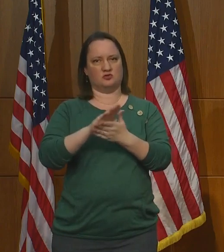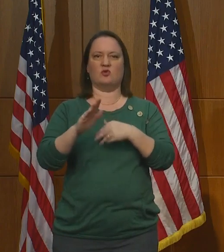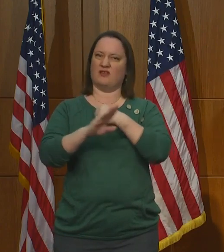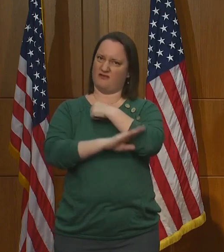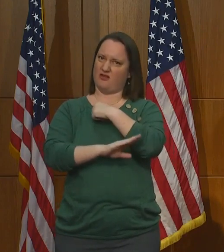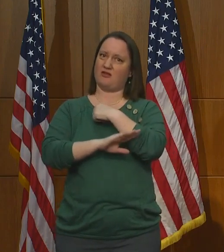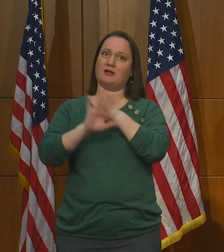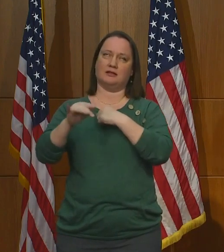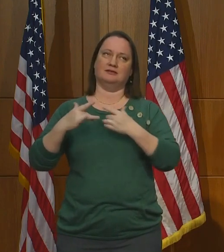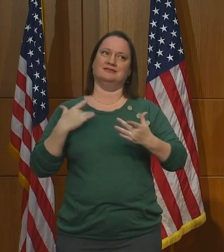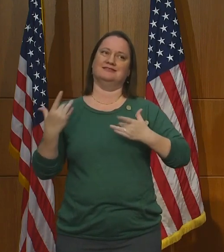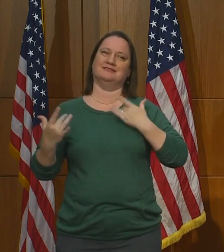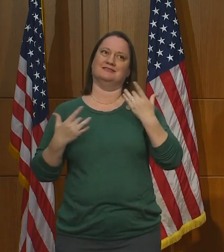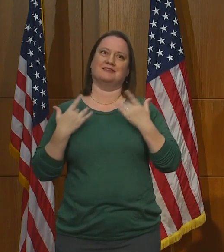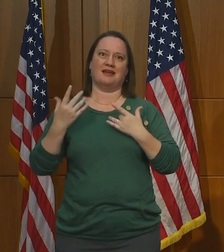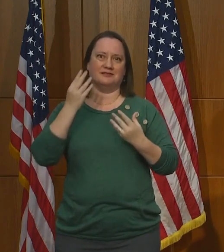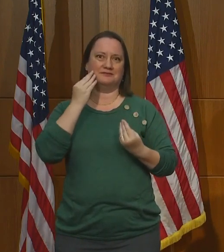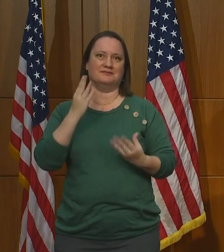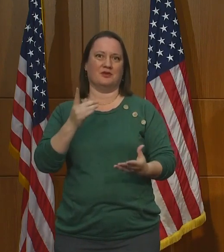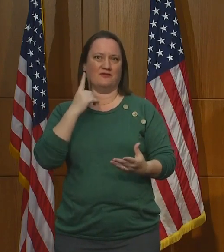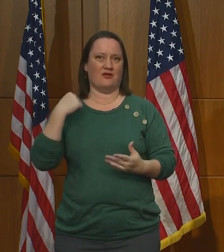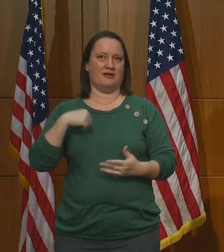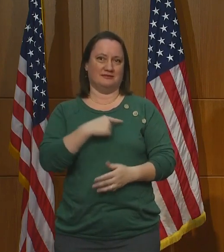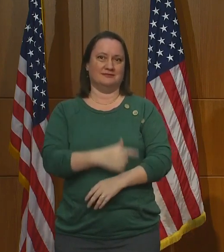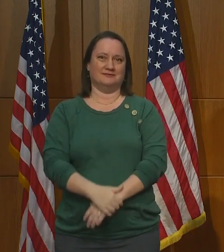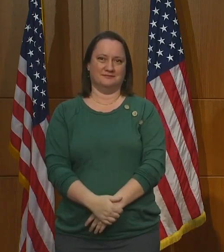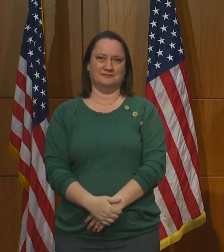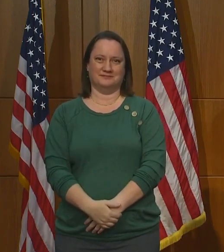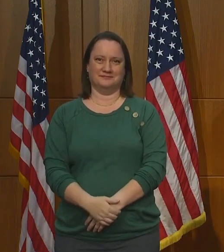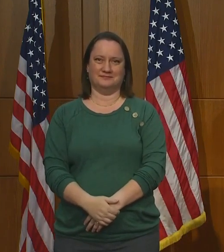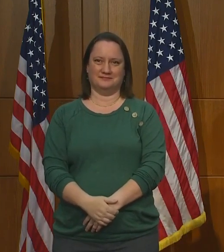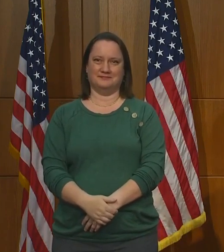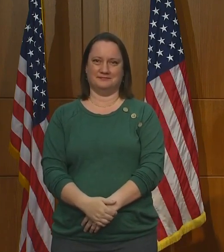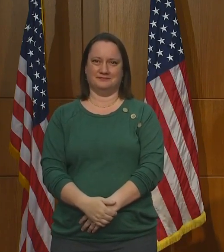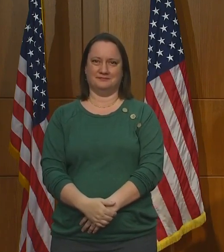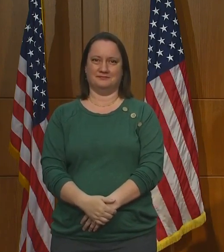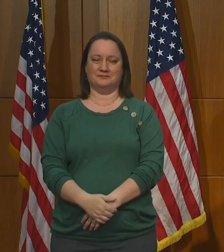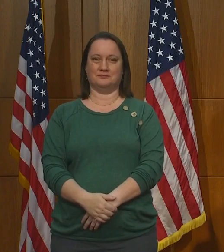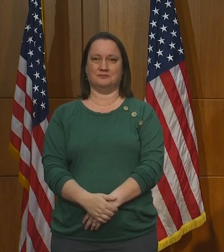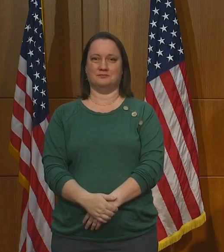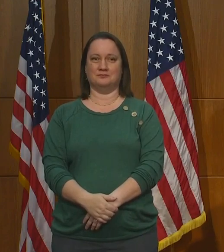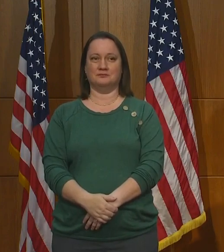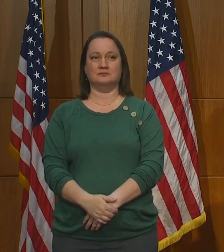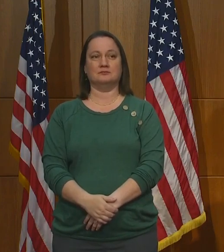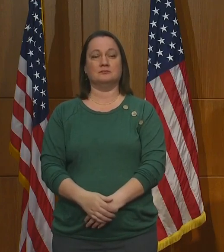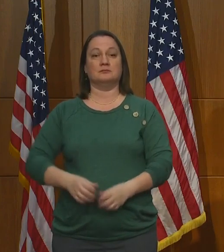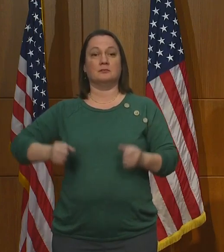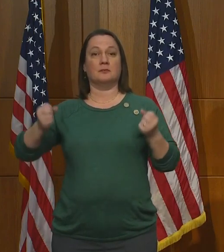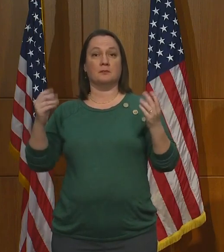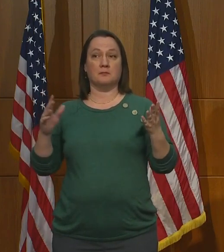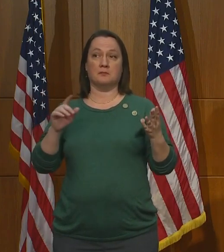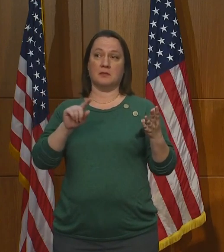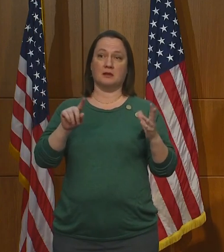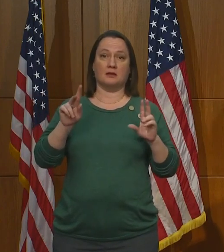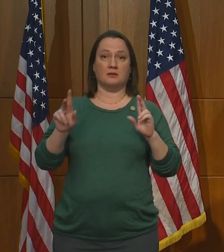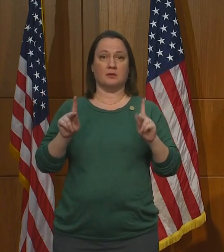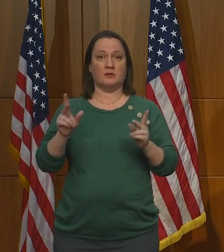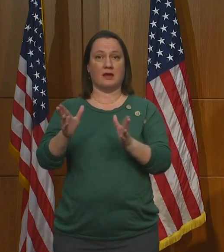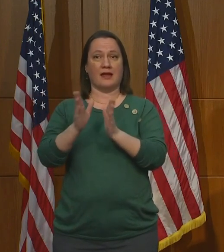BE BACK IN SCHOOL THIS FALL SO THAT'S THAT'S REALLY- EXCITING NEWS FOR I THINK FOR ALL